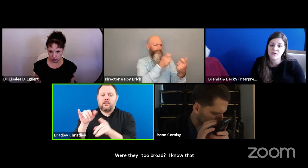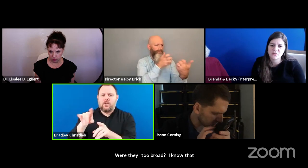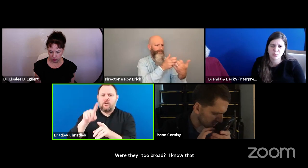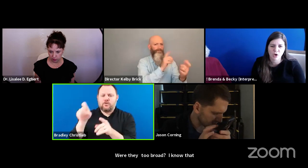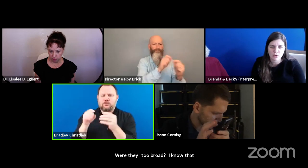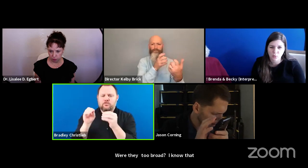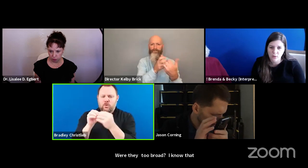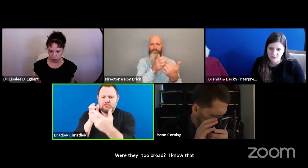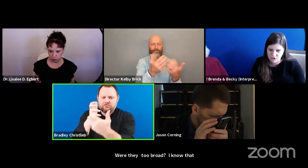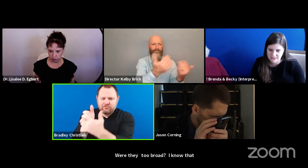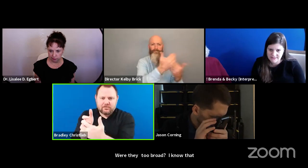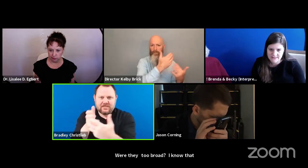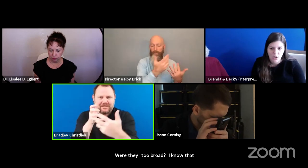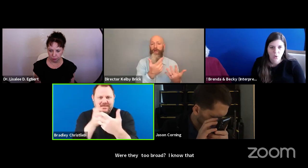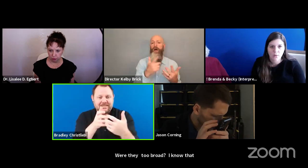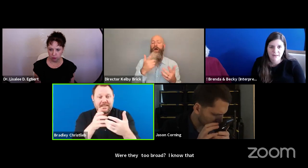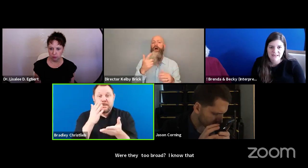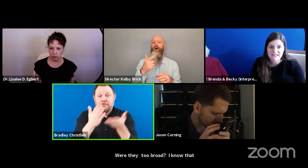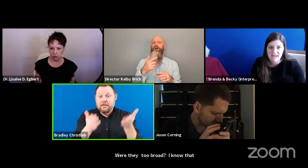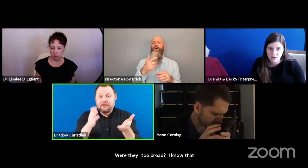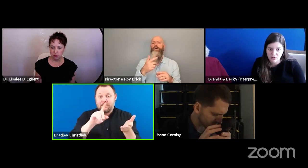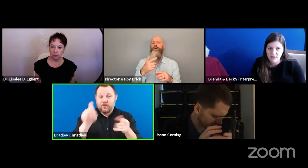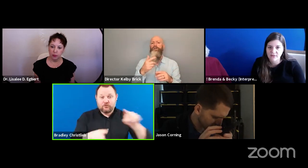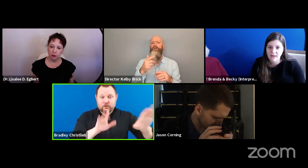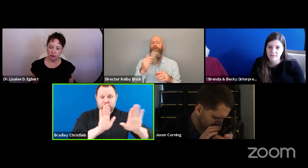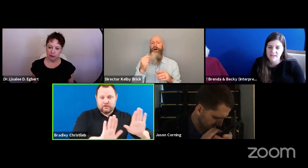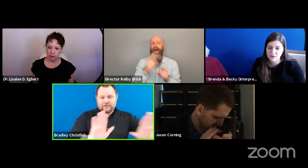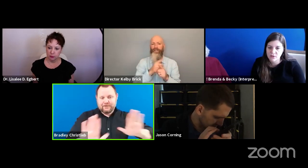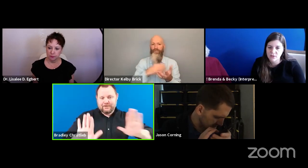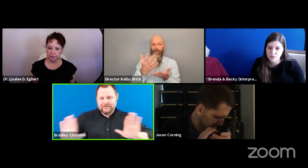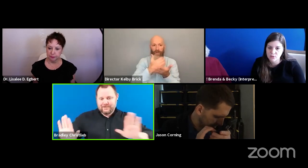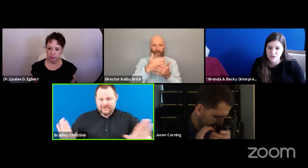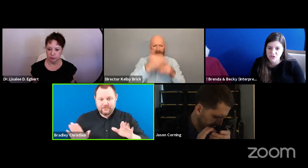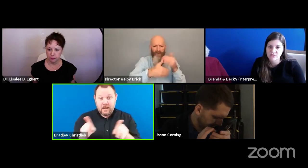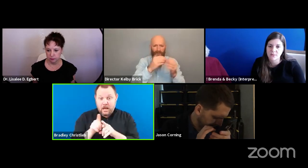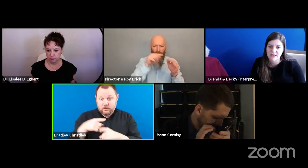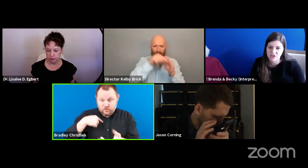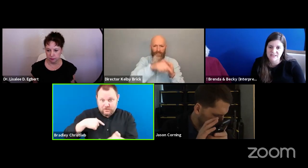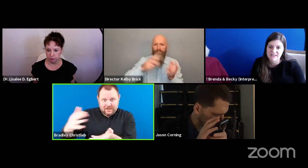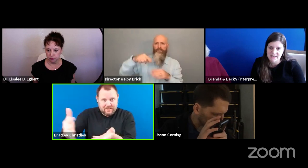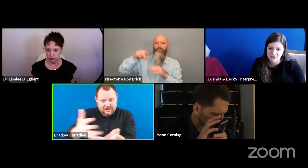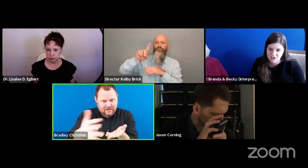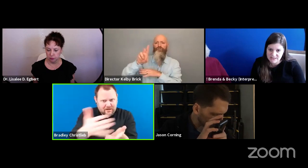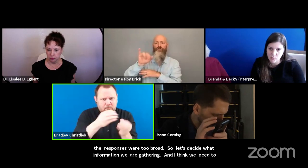If there's broad questions, we may need to tailor those questions from agency to agency,